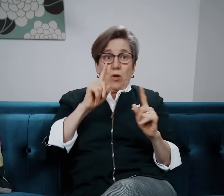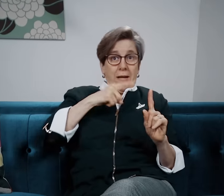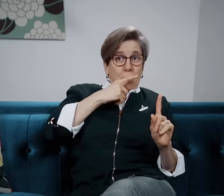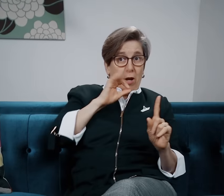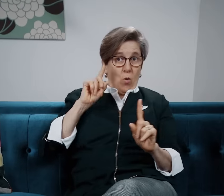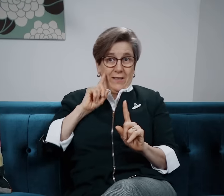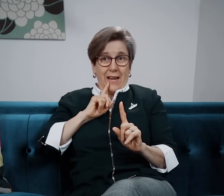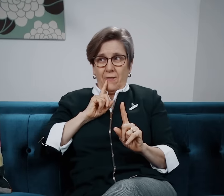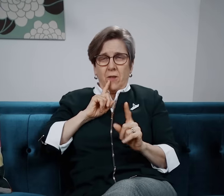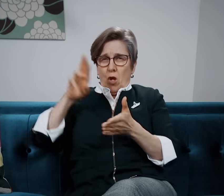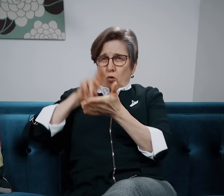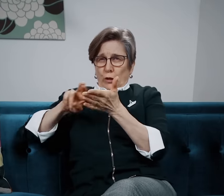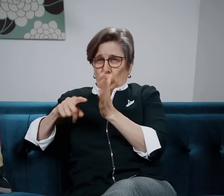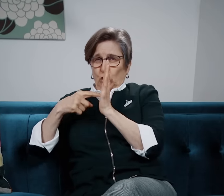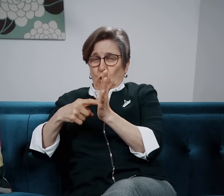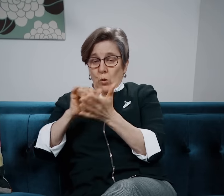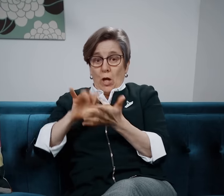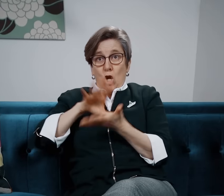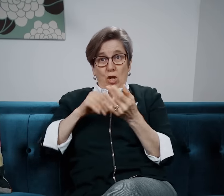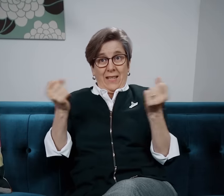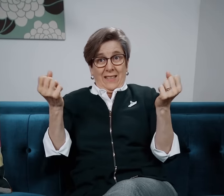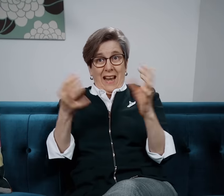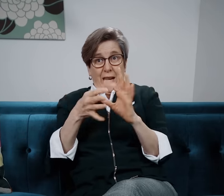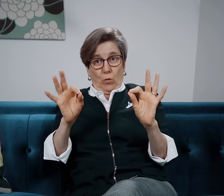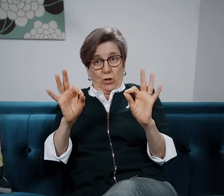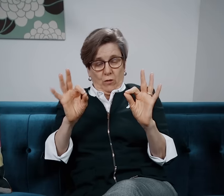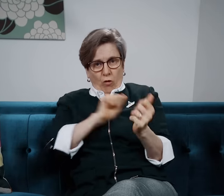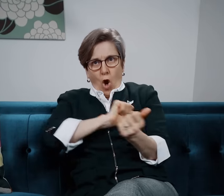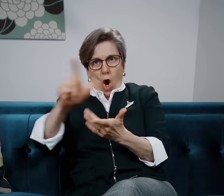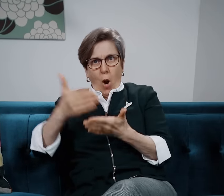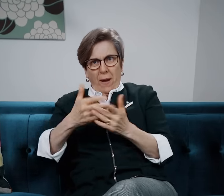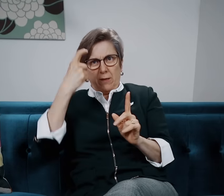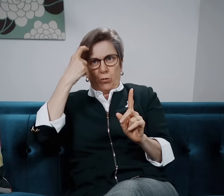And that's true for people who are hearing or Deaf. In fact, research will show that learning sign language for all babies,